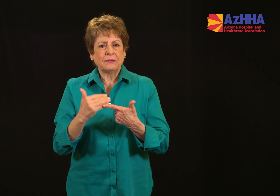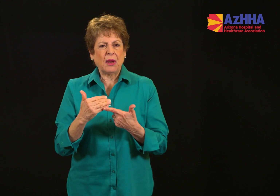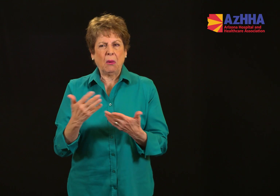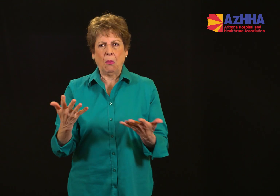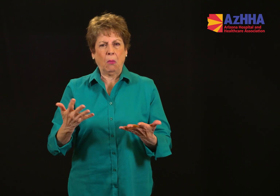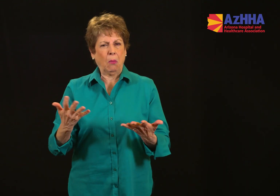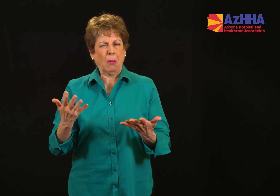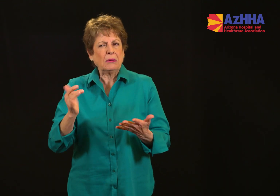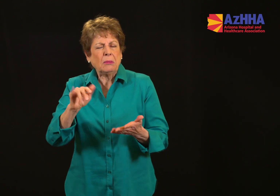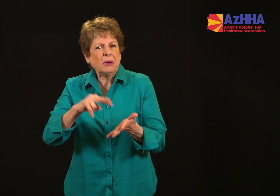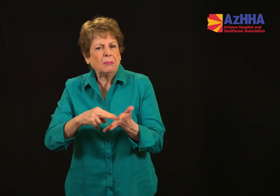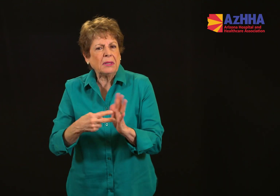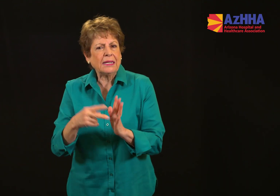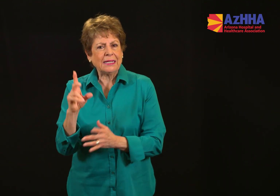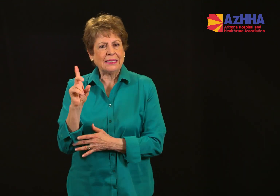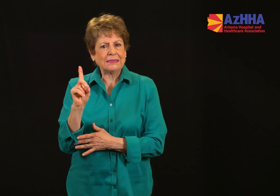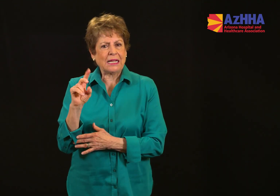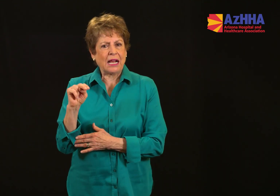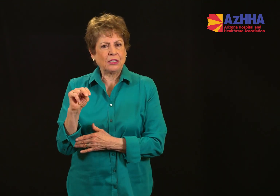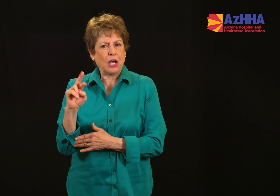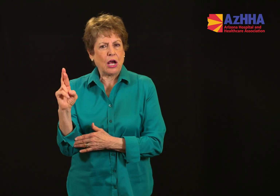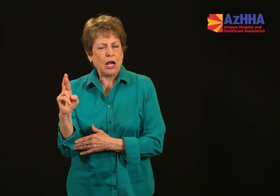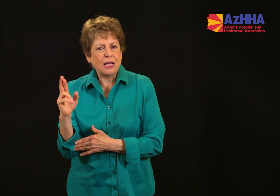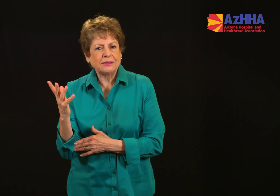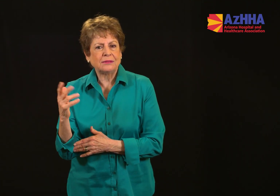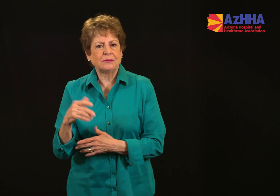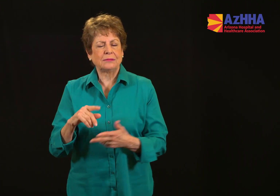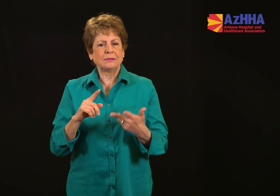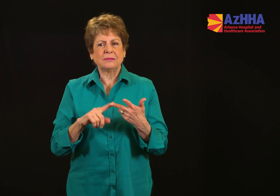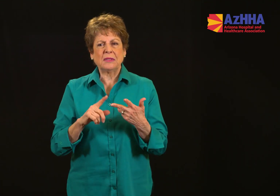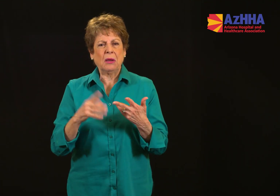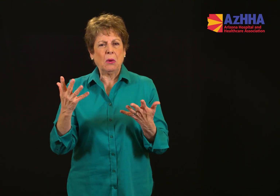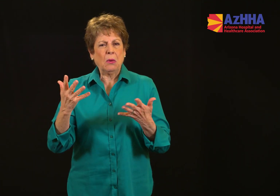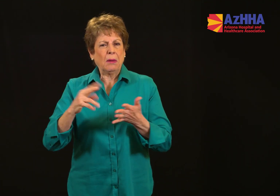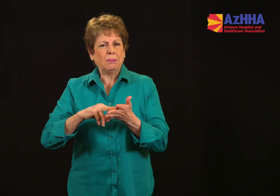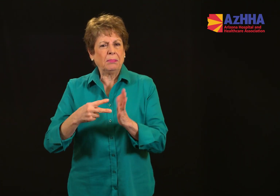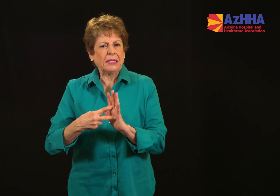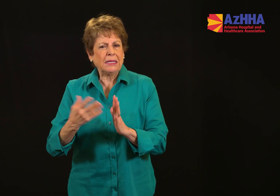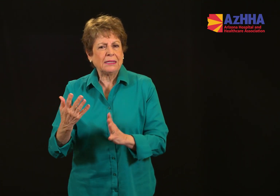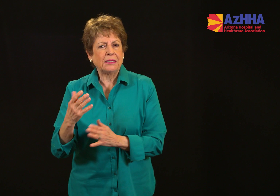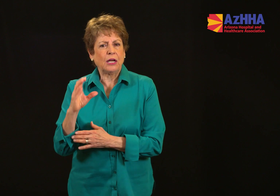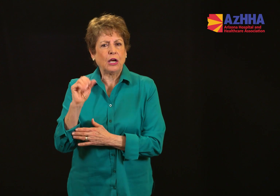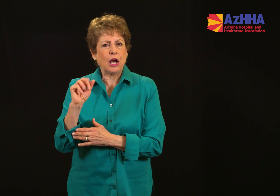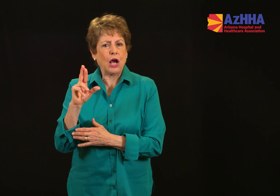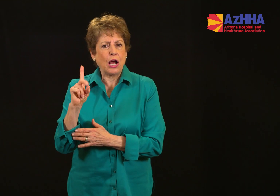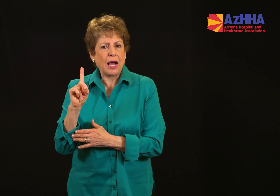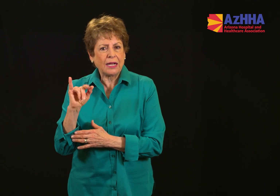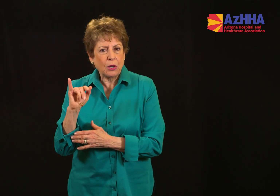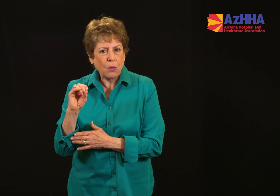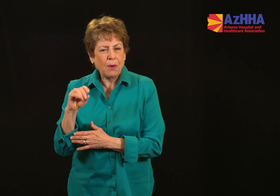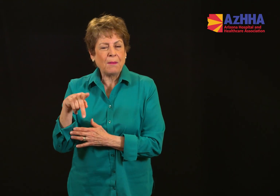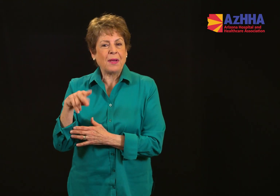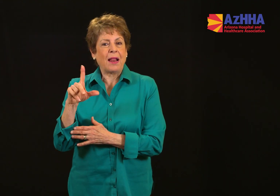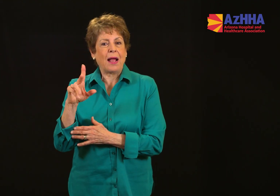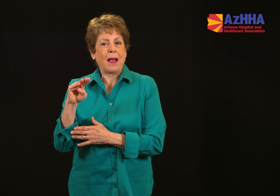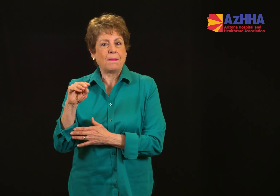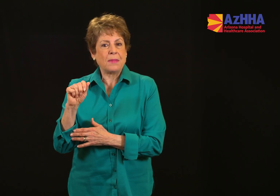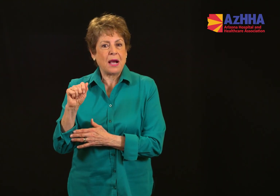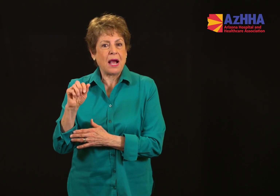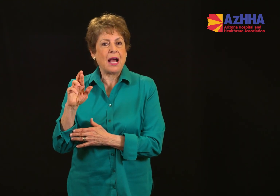What is a DNR order? What is cardiopulmonary resuscitation